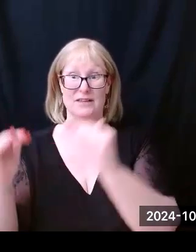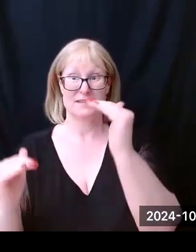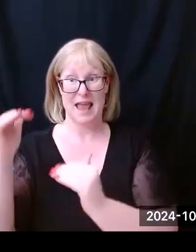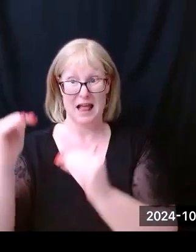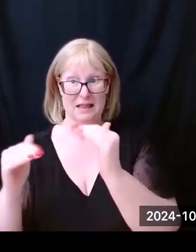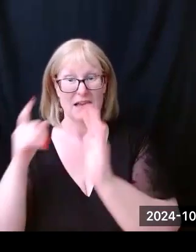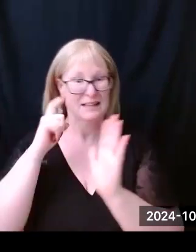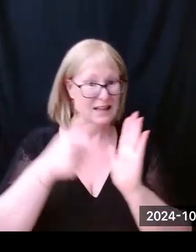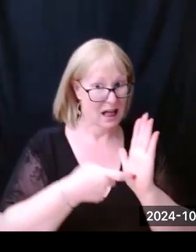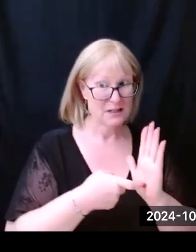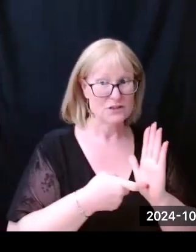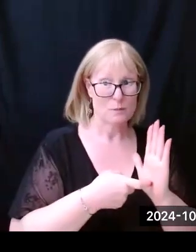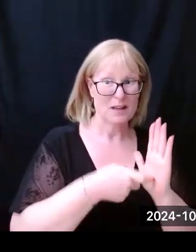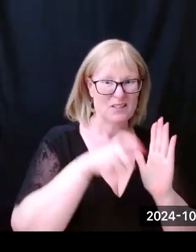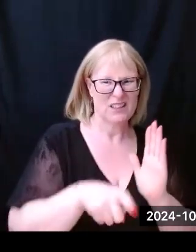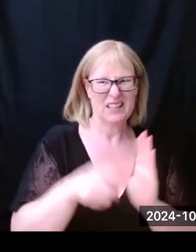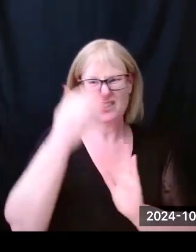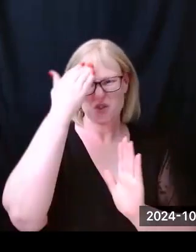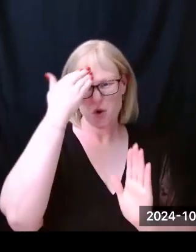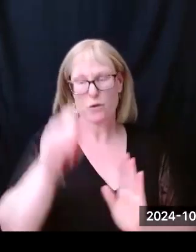there's a lot of other stuff going on right now.